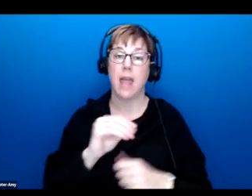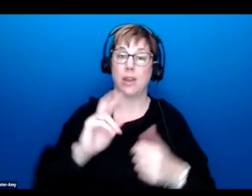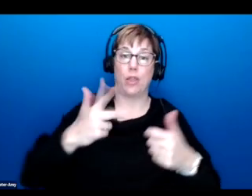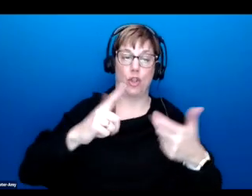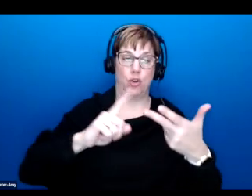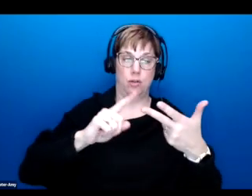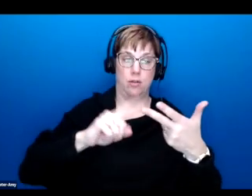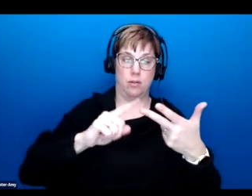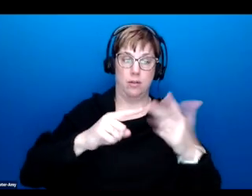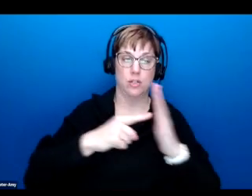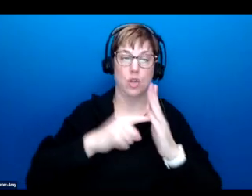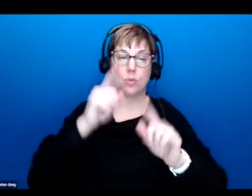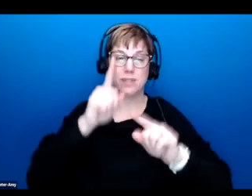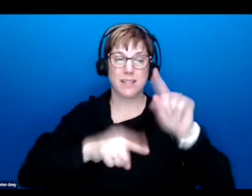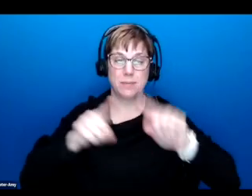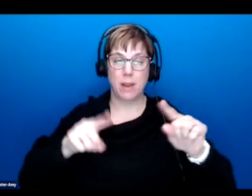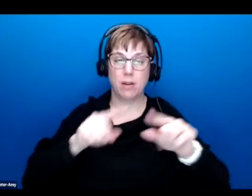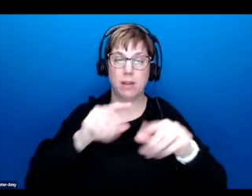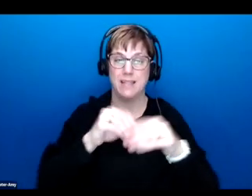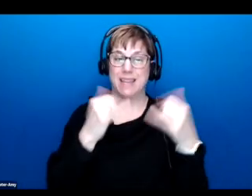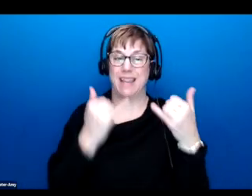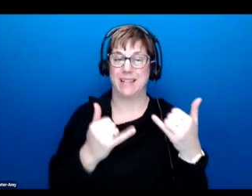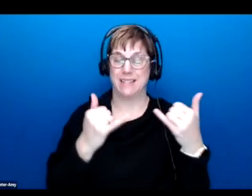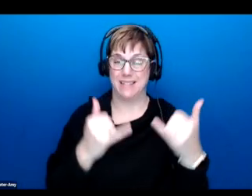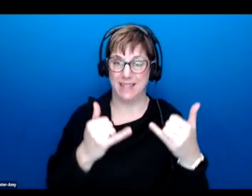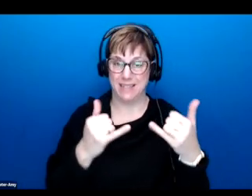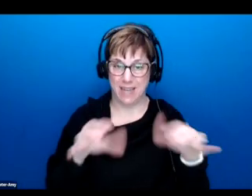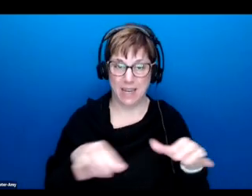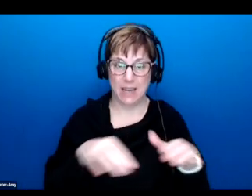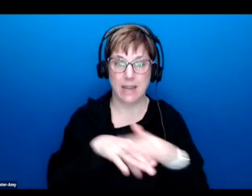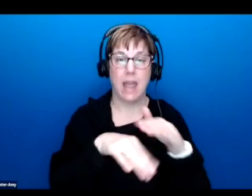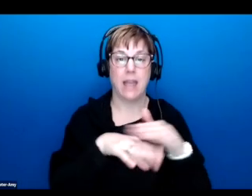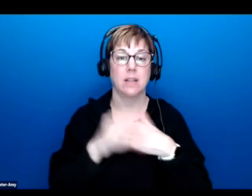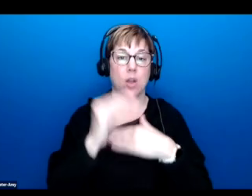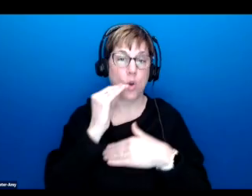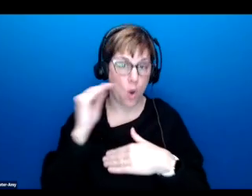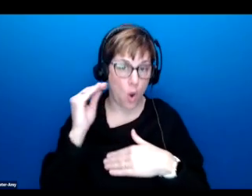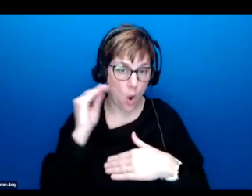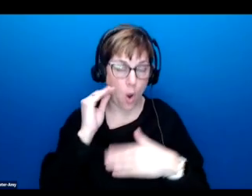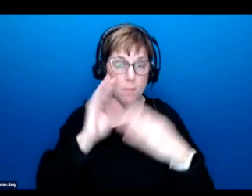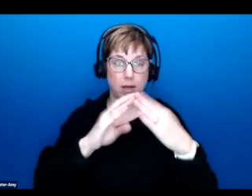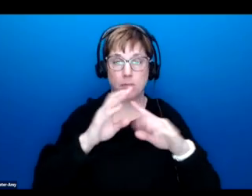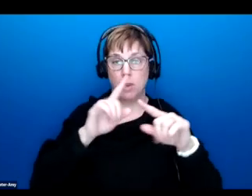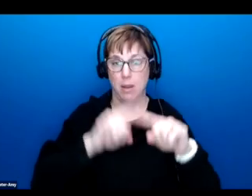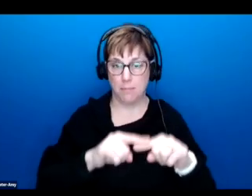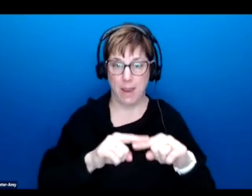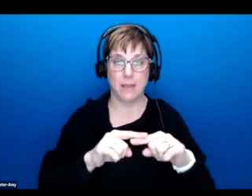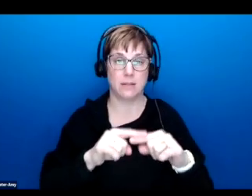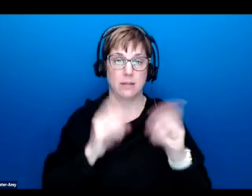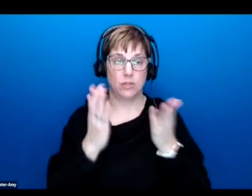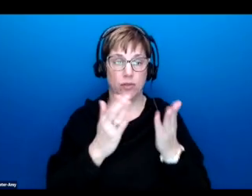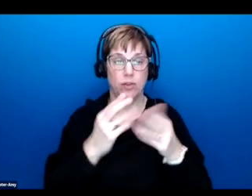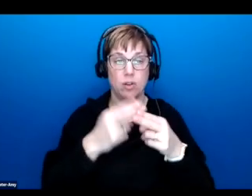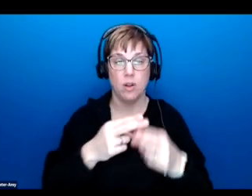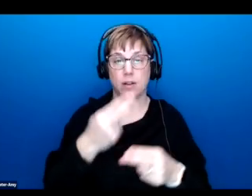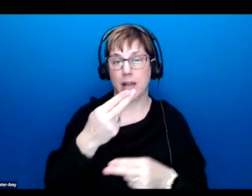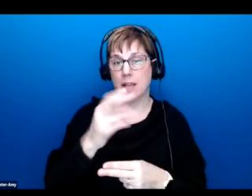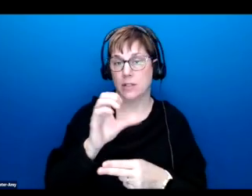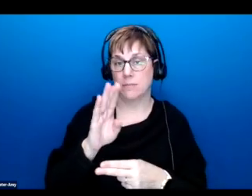which reflects disparities in existing and access in home and community based services, also known as HCBS, which will be coming soon.